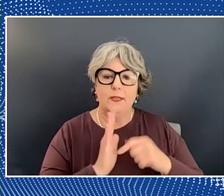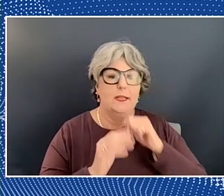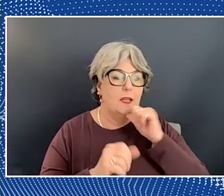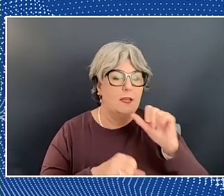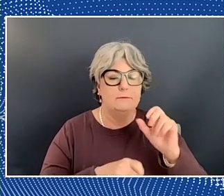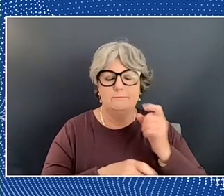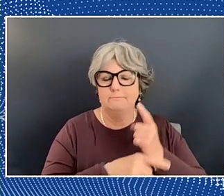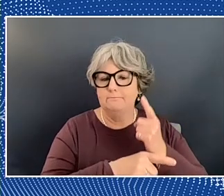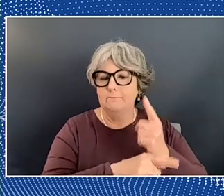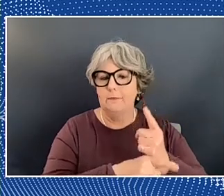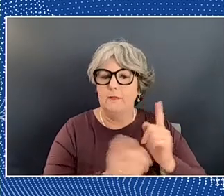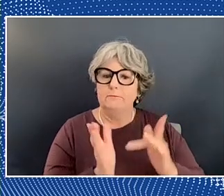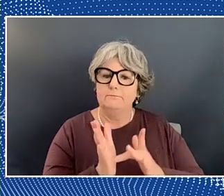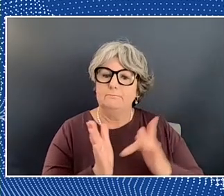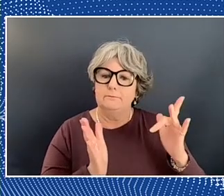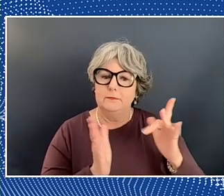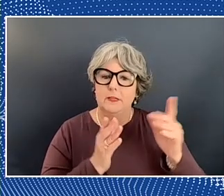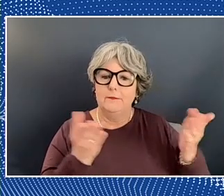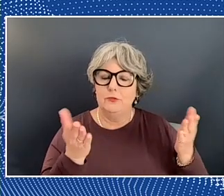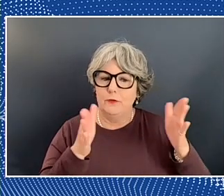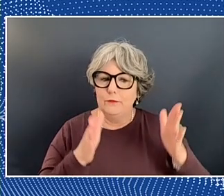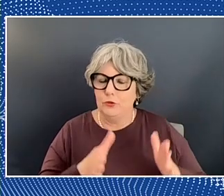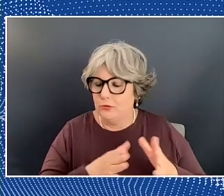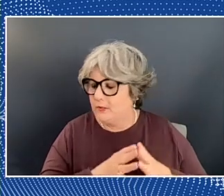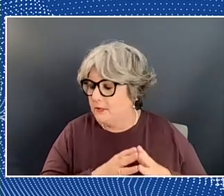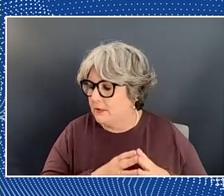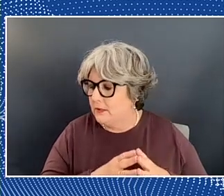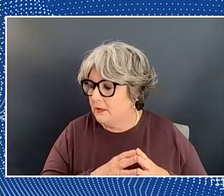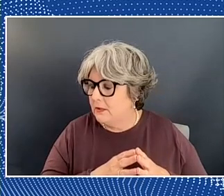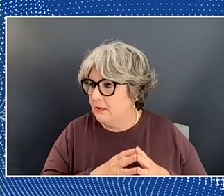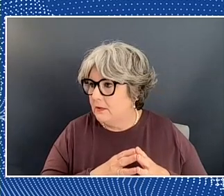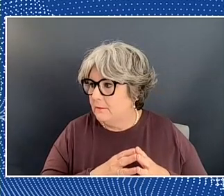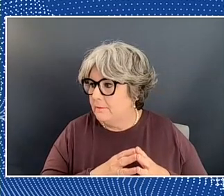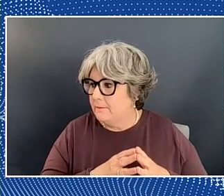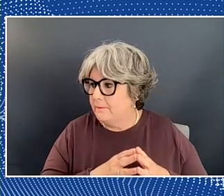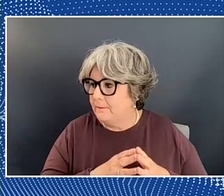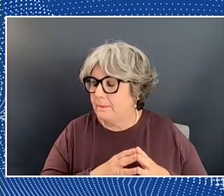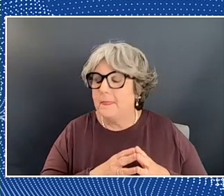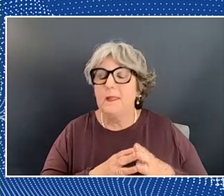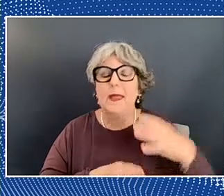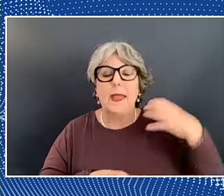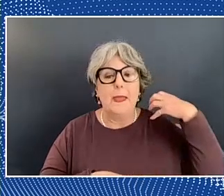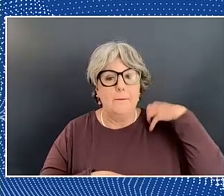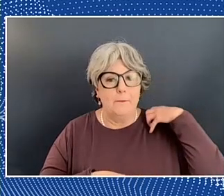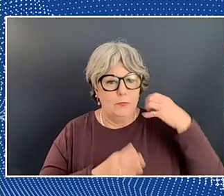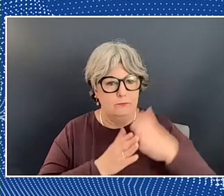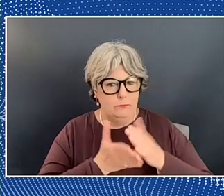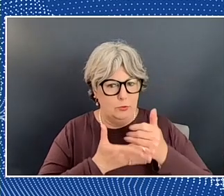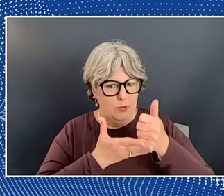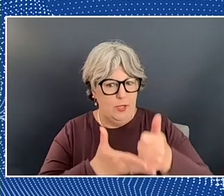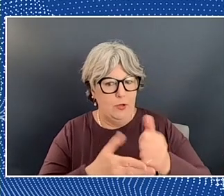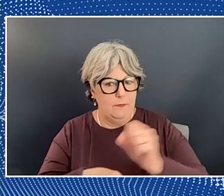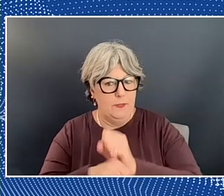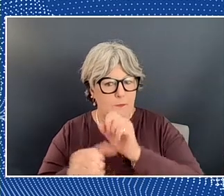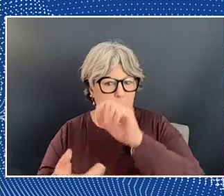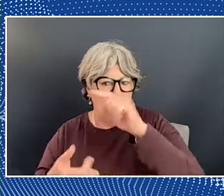predatory student loan servicers. I also request that you give employers incentives to help their employees pay down their student loan debt.